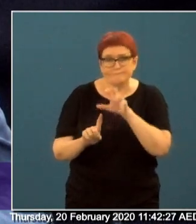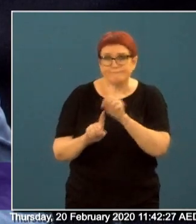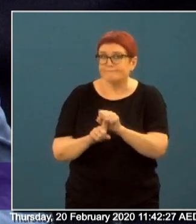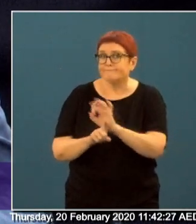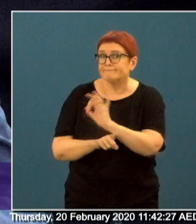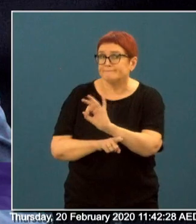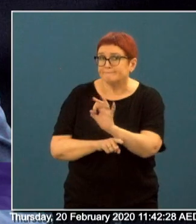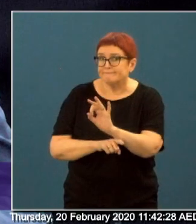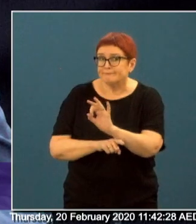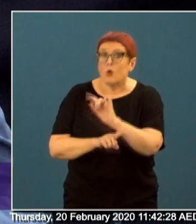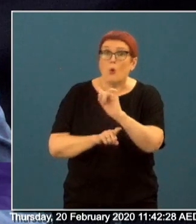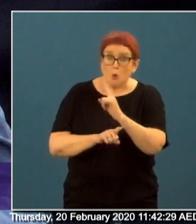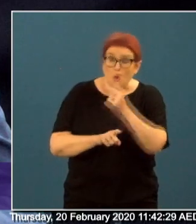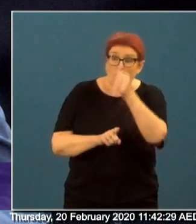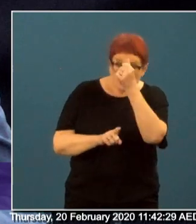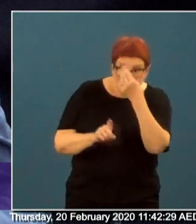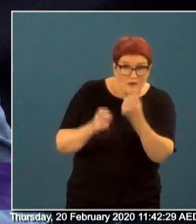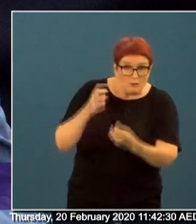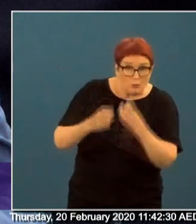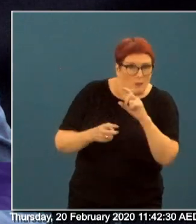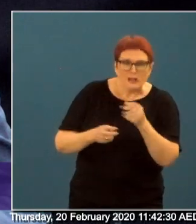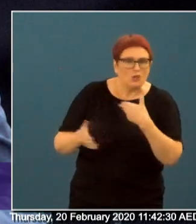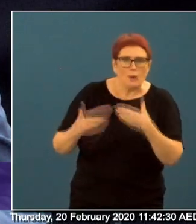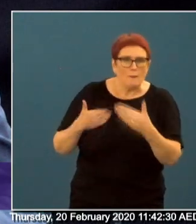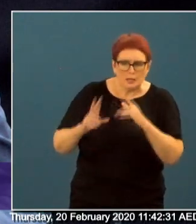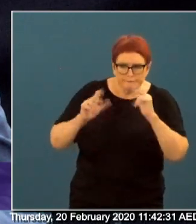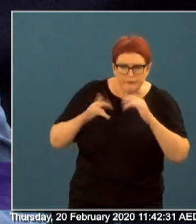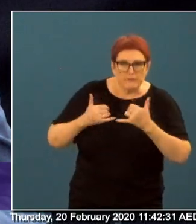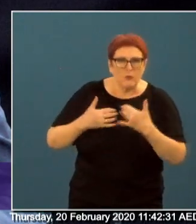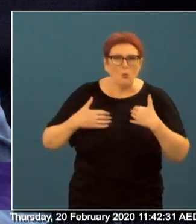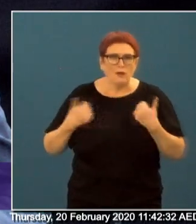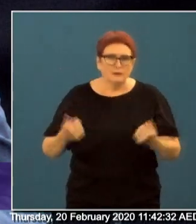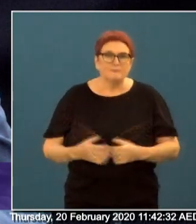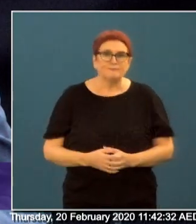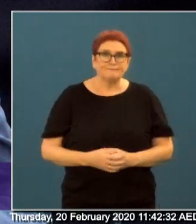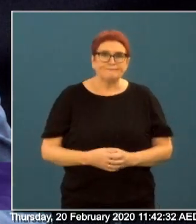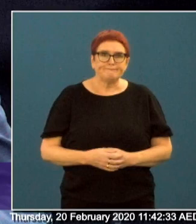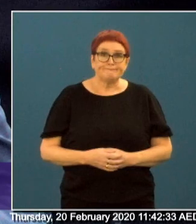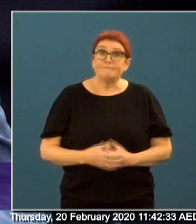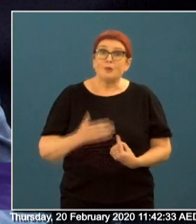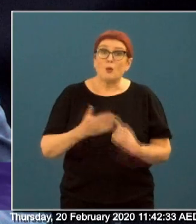and that the ultimate implication of these are poorer trajectories in terms of a health status.